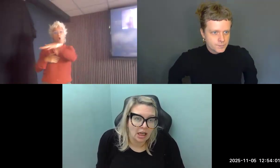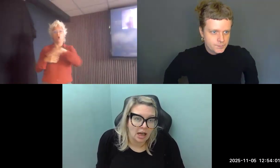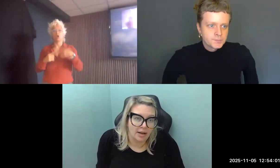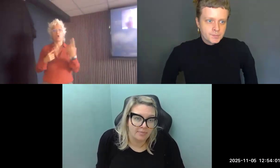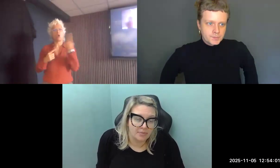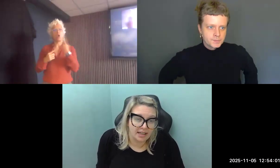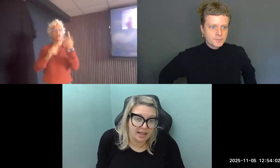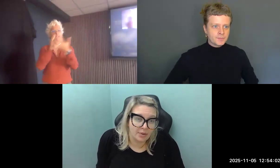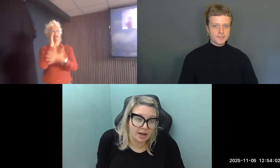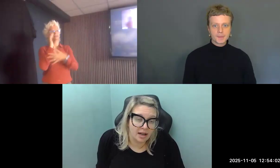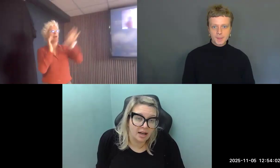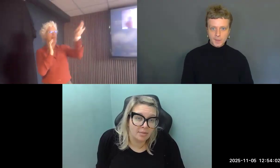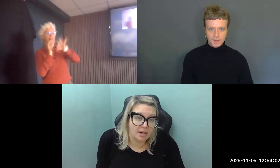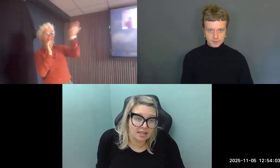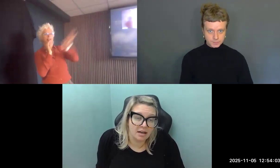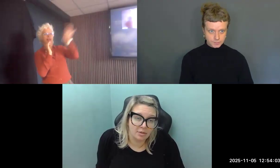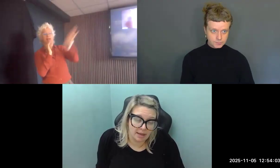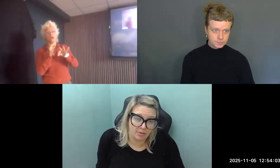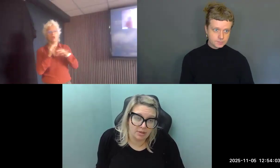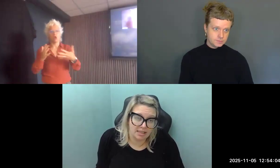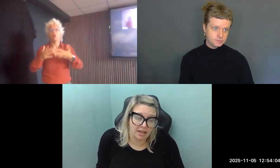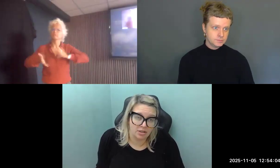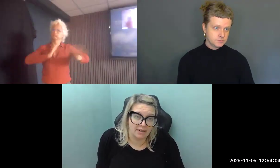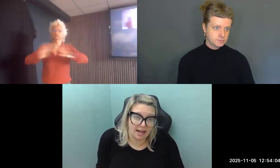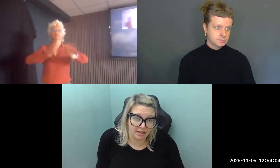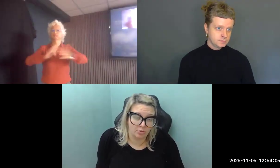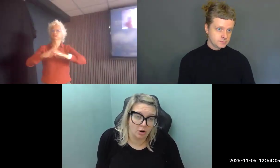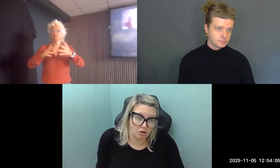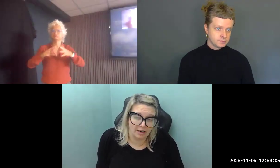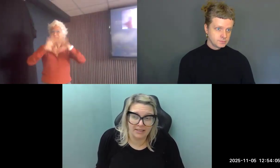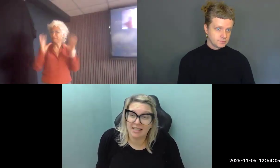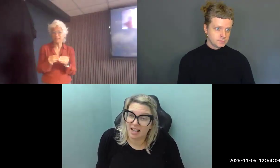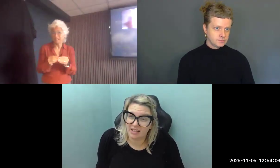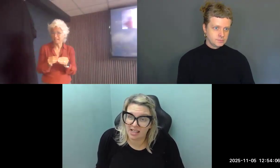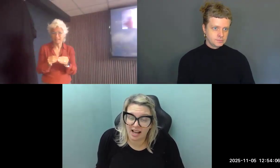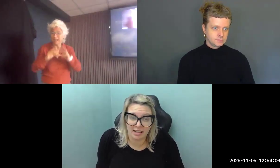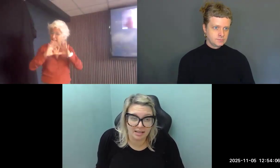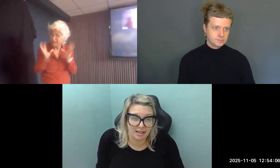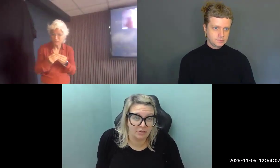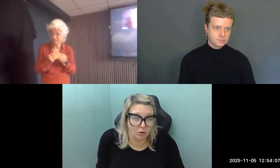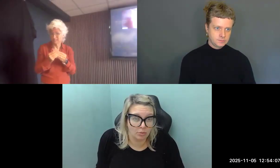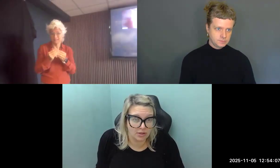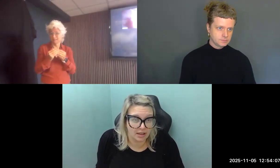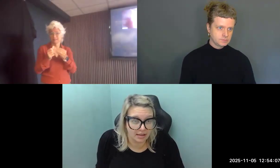and now, amongst young people, we're seeing lots of lexical borrowing of these kind of slangs, informal signs.